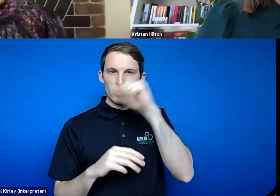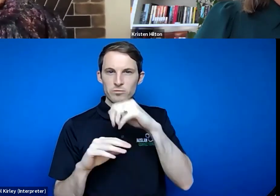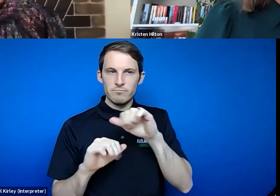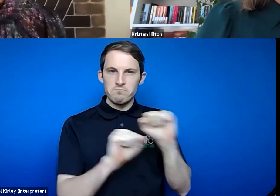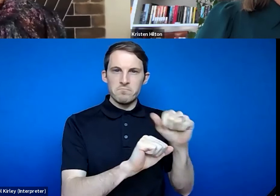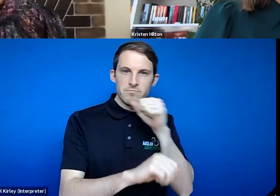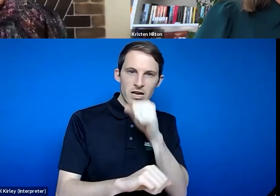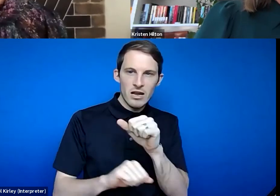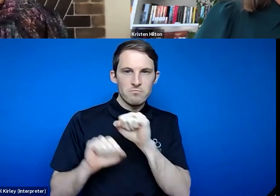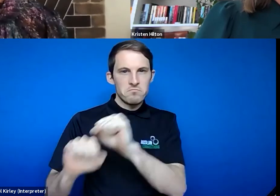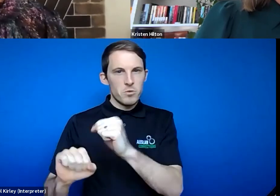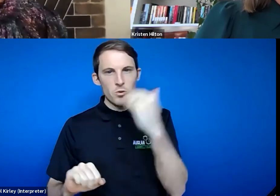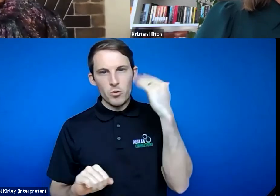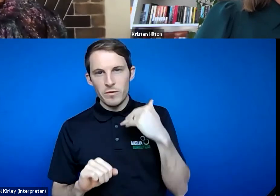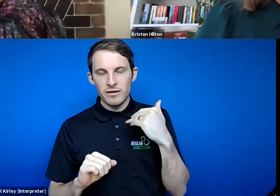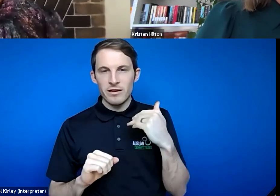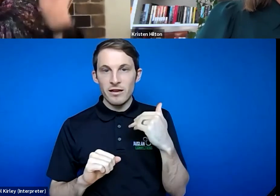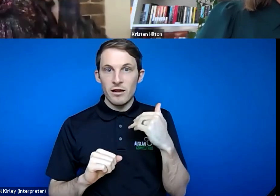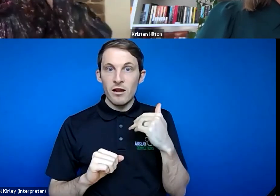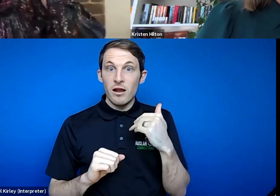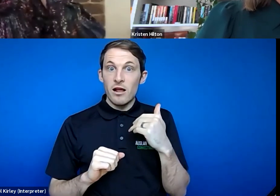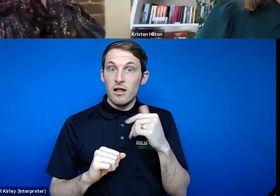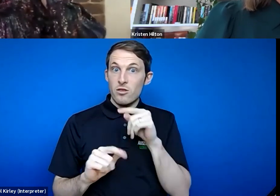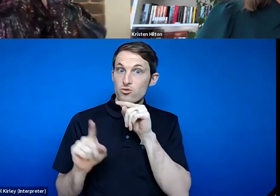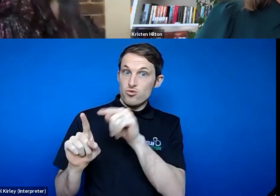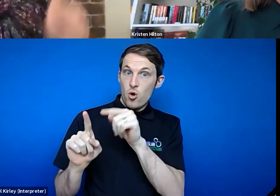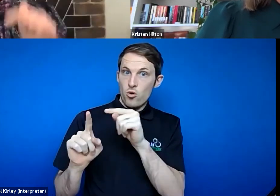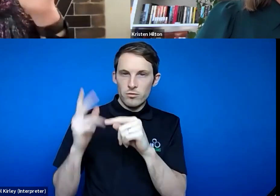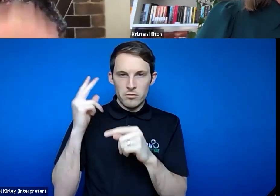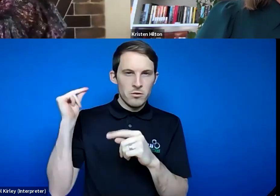assume about women and the more we can get those out of the back of our brain and into